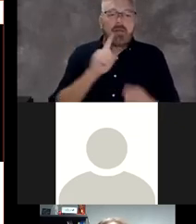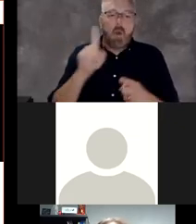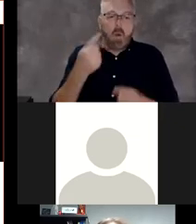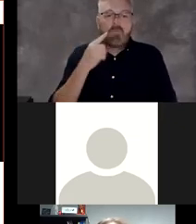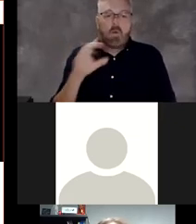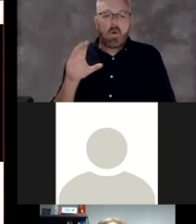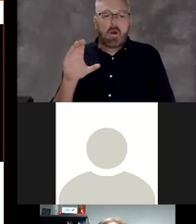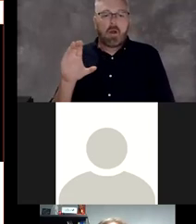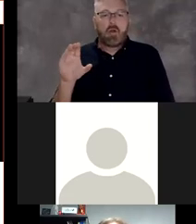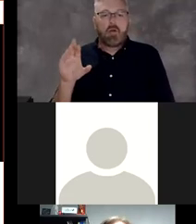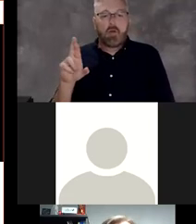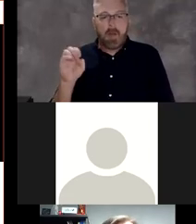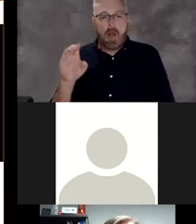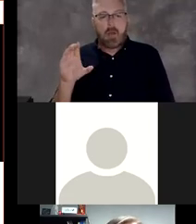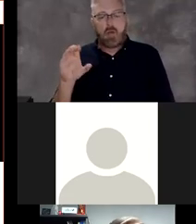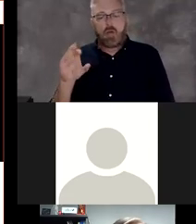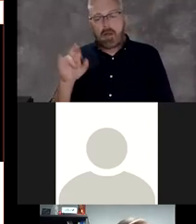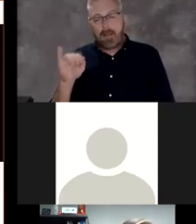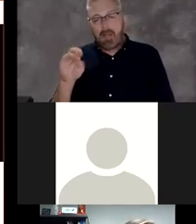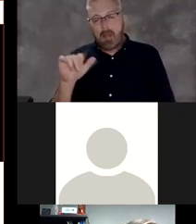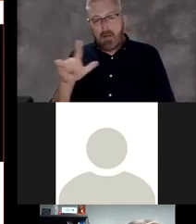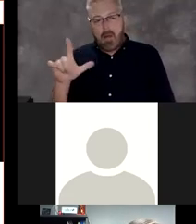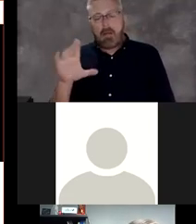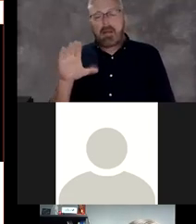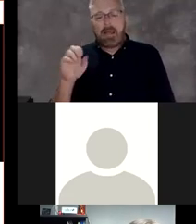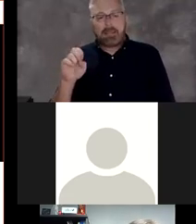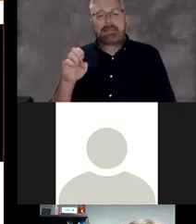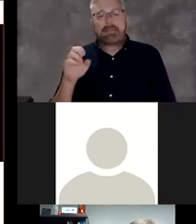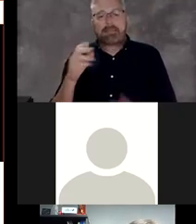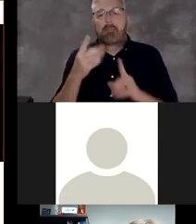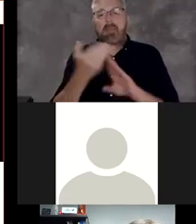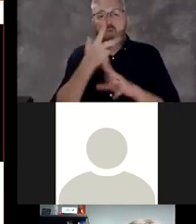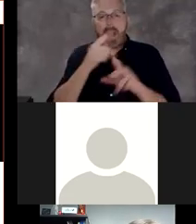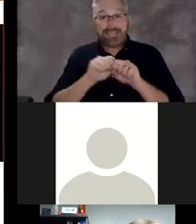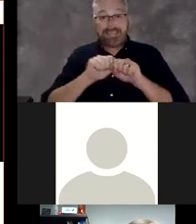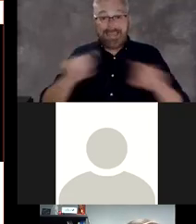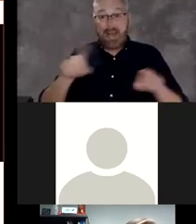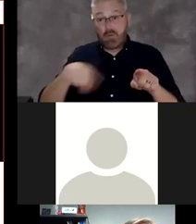POINT, I WILL MAKE SURE THAT'S DELETED.